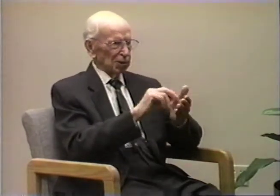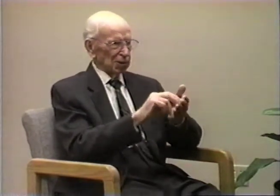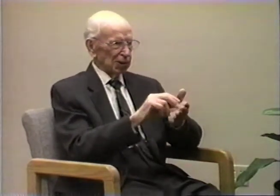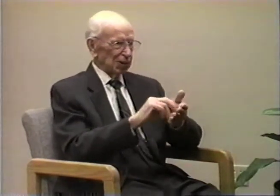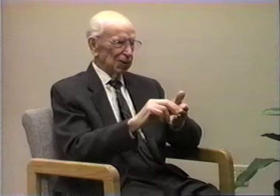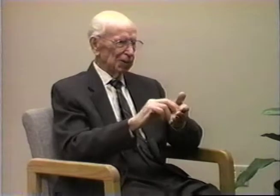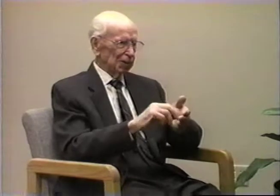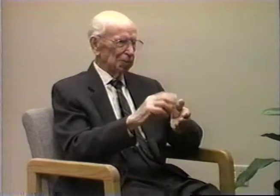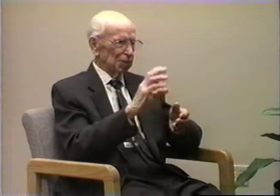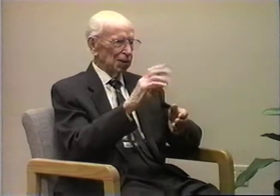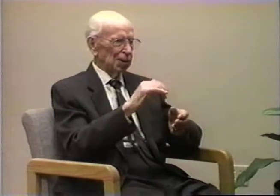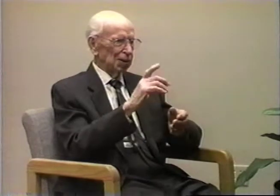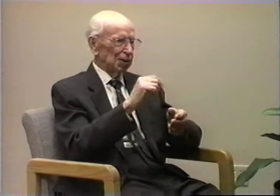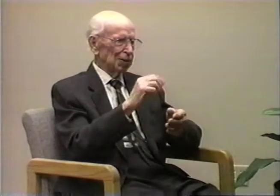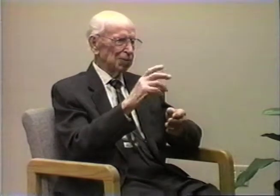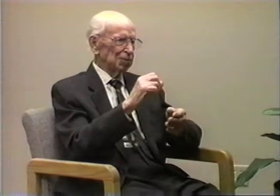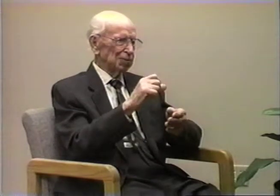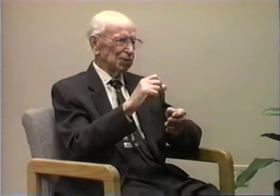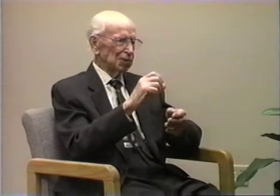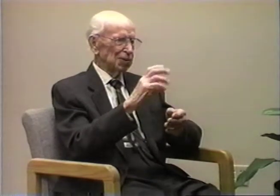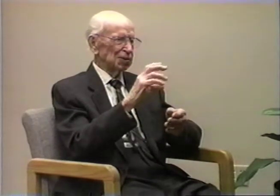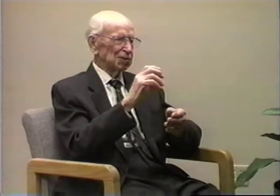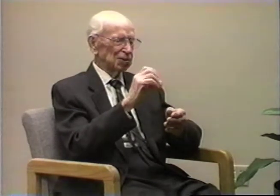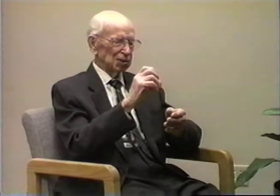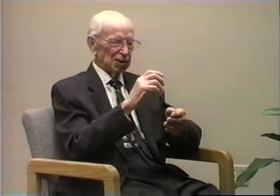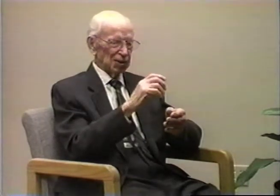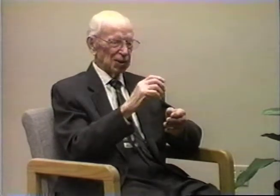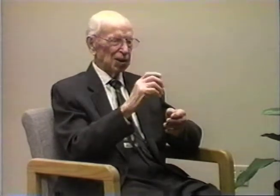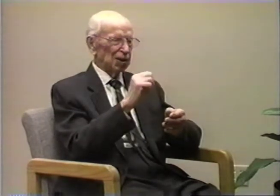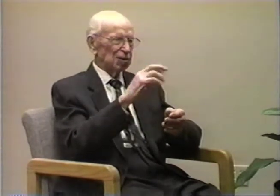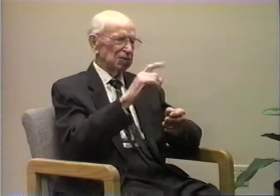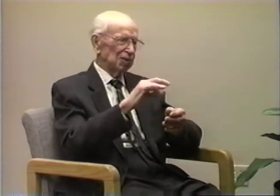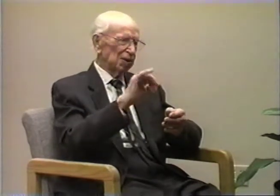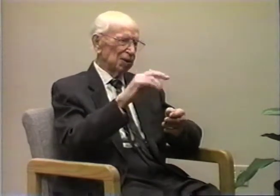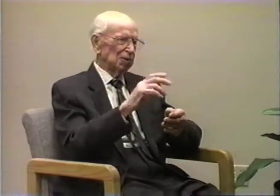I helped write their minutes and their bylaws